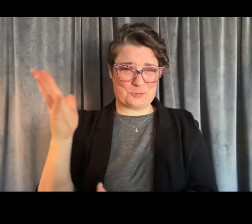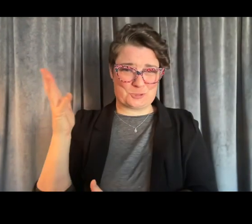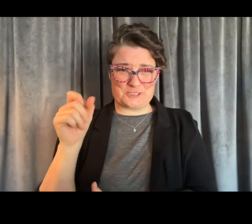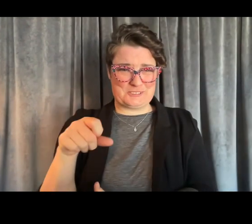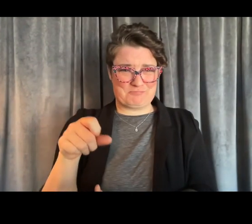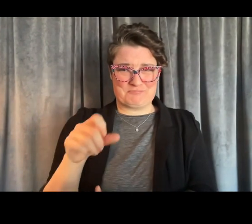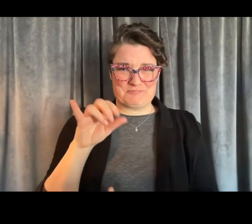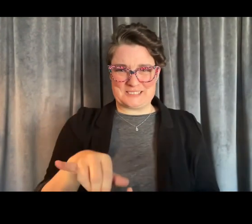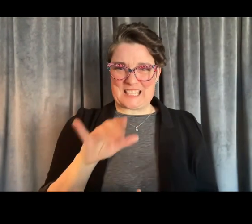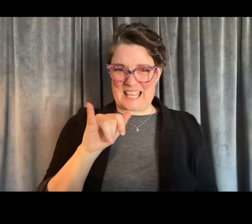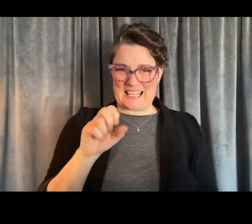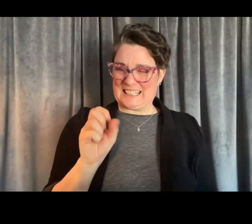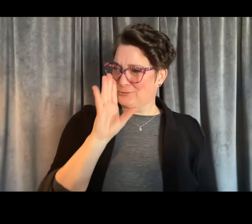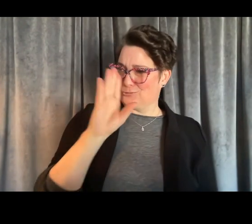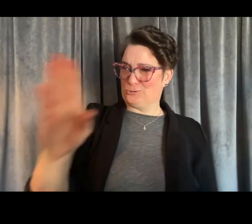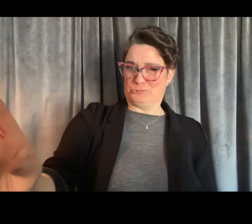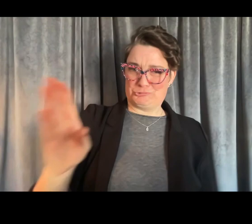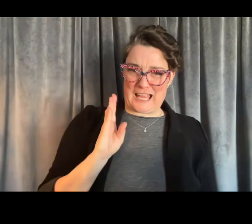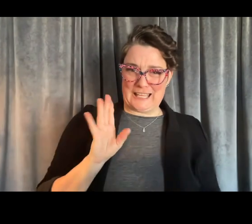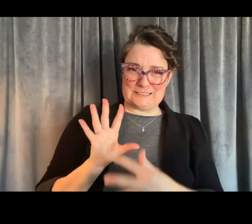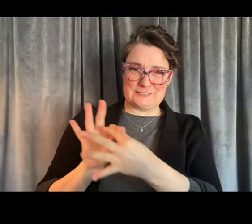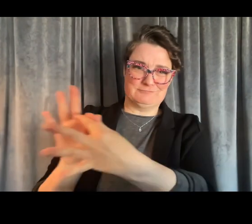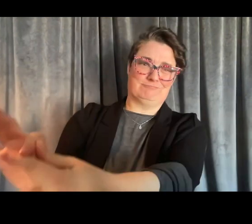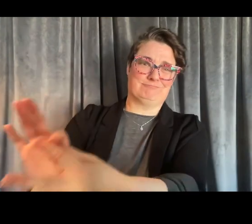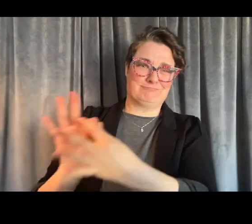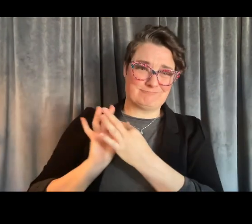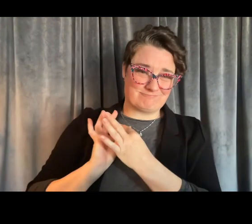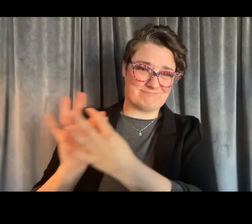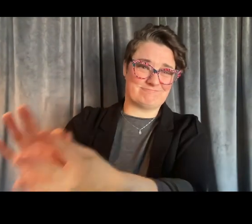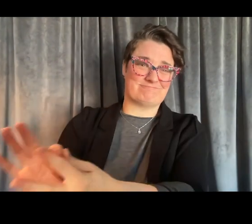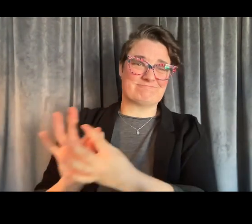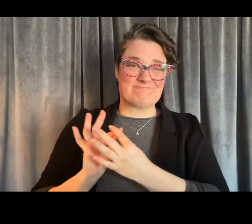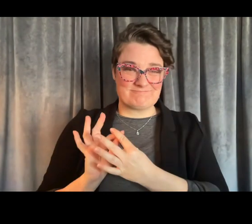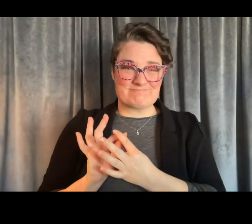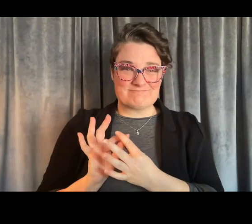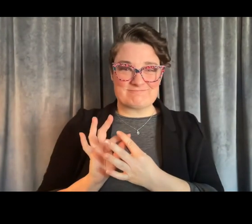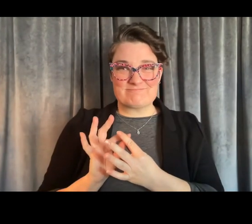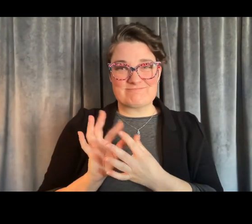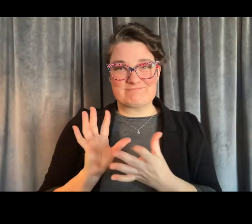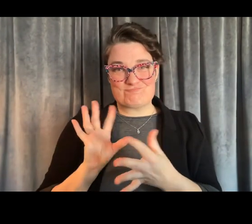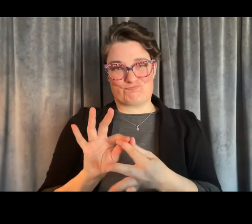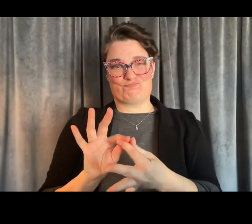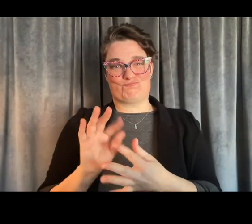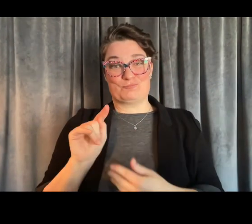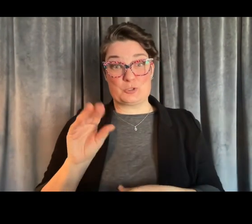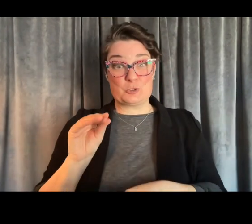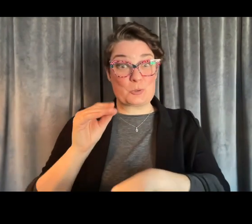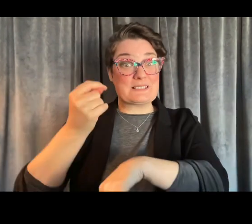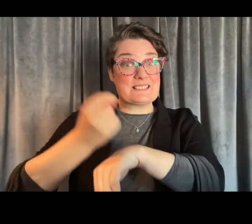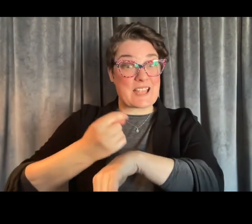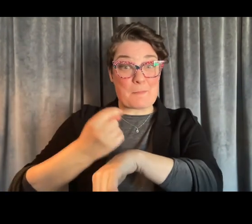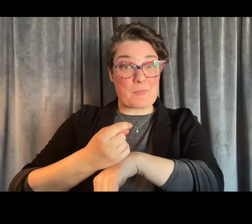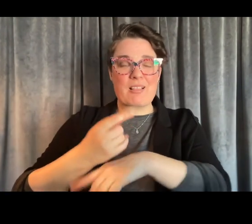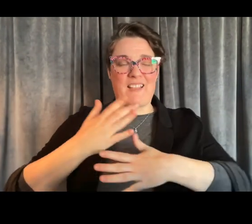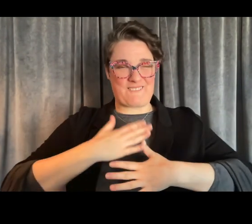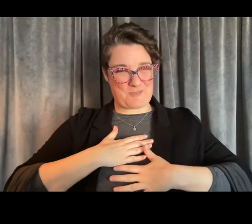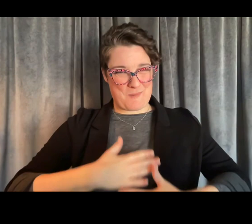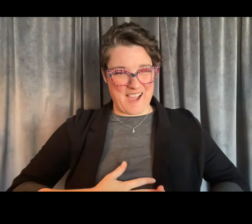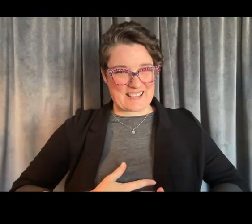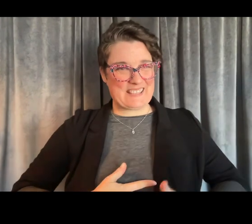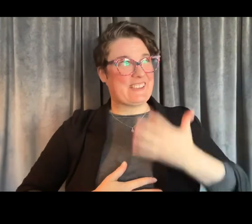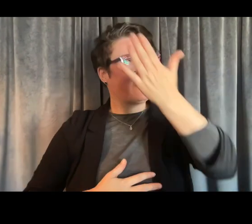direct earthly connection to the temple of our bodies and the sky and the earth.